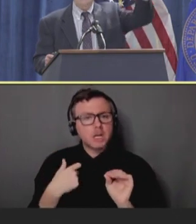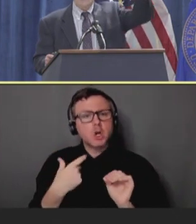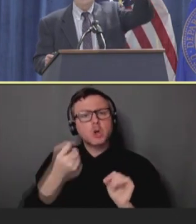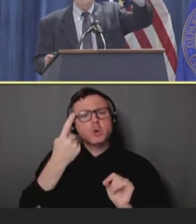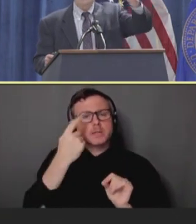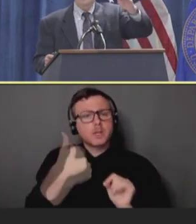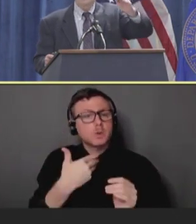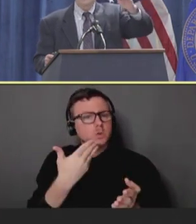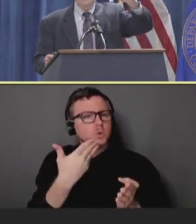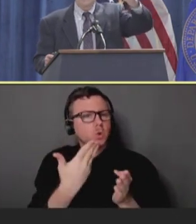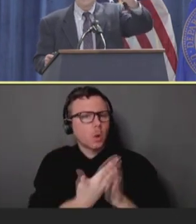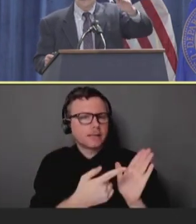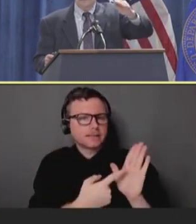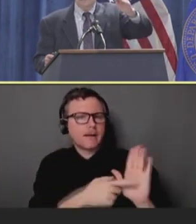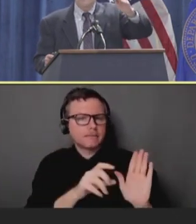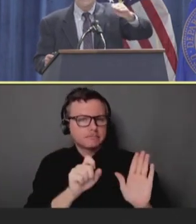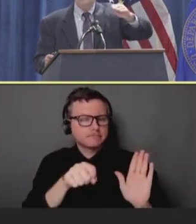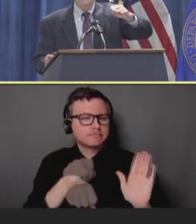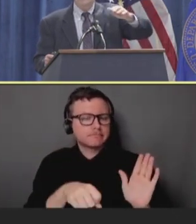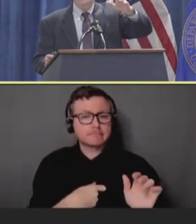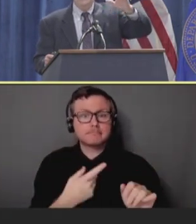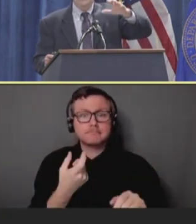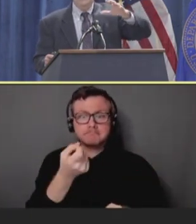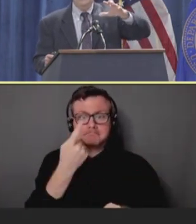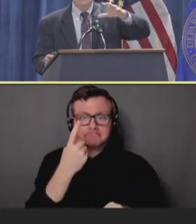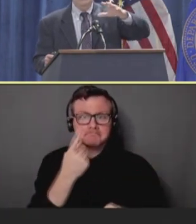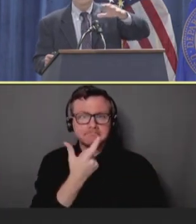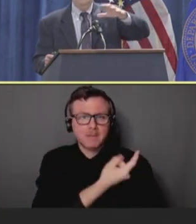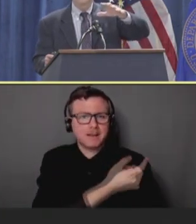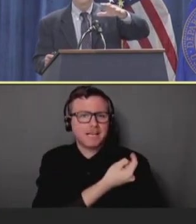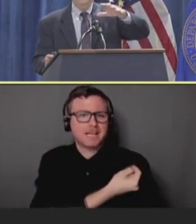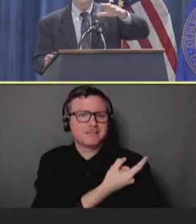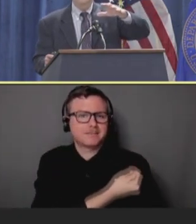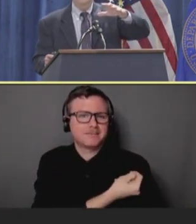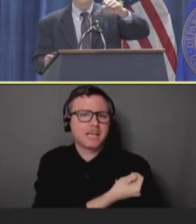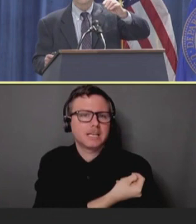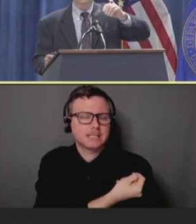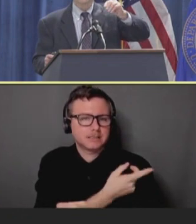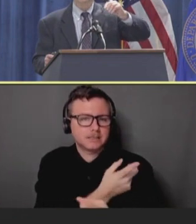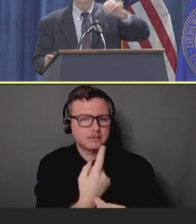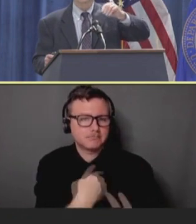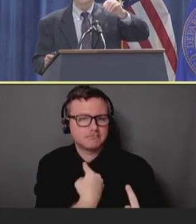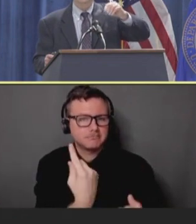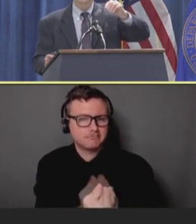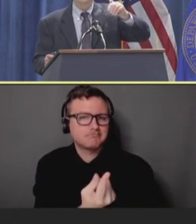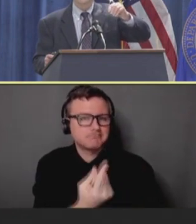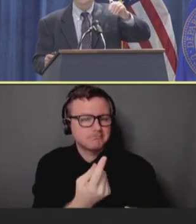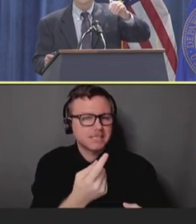And, obviously, vaccines, the number of kids who got vaccines, really declined during COVID,